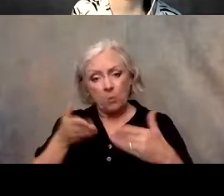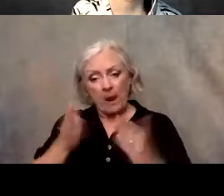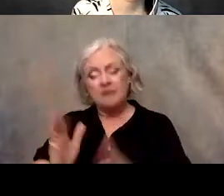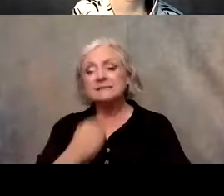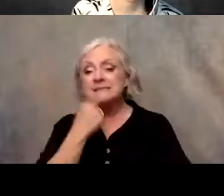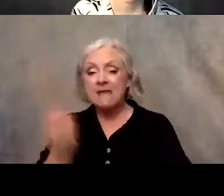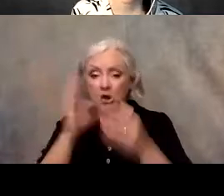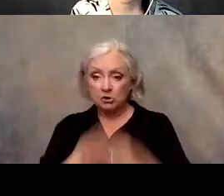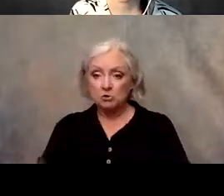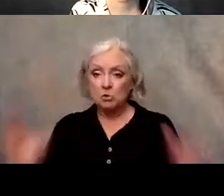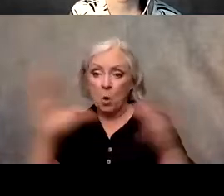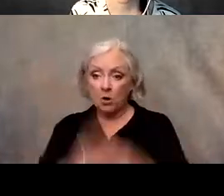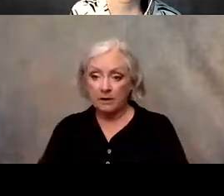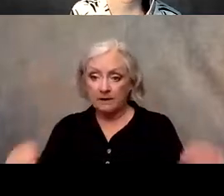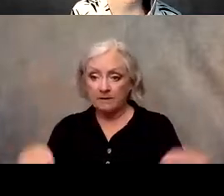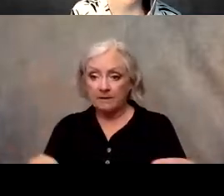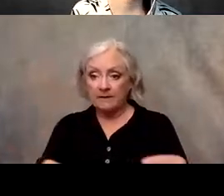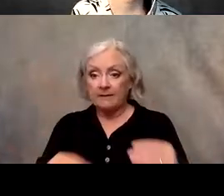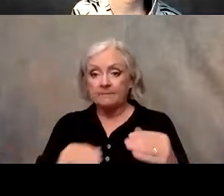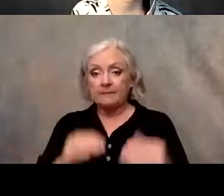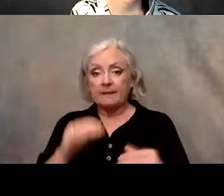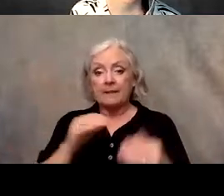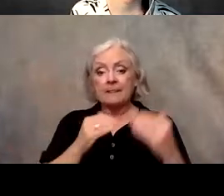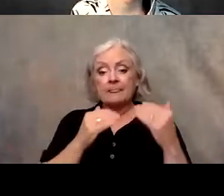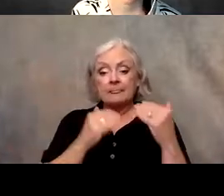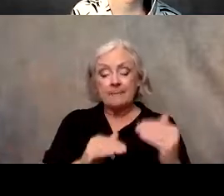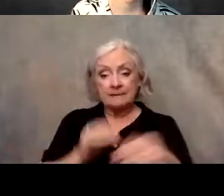The Limited English Proficient and Deaf and hard of hearing communities